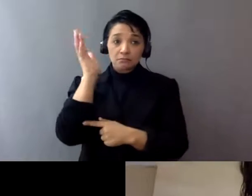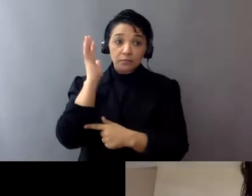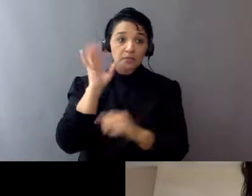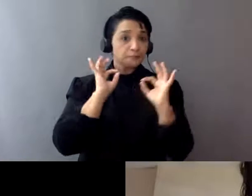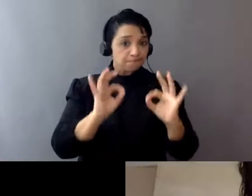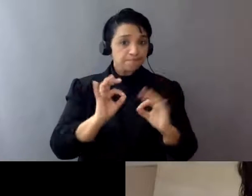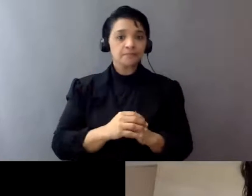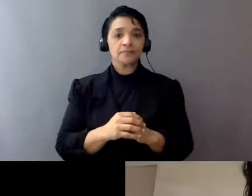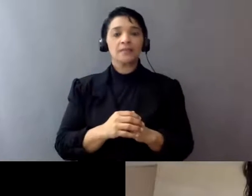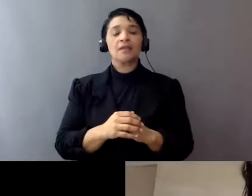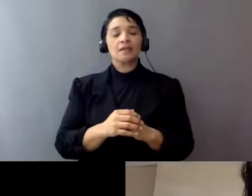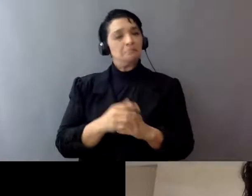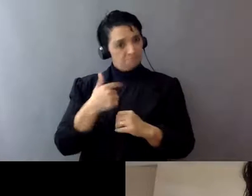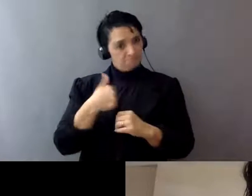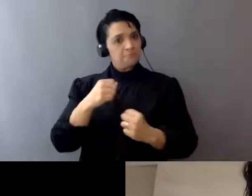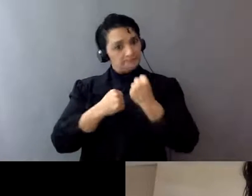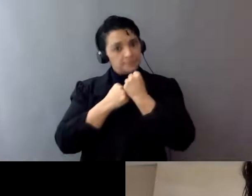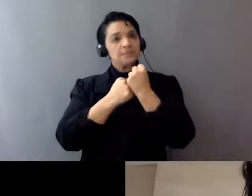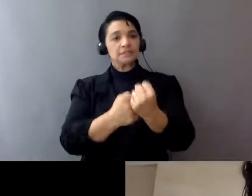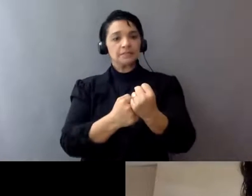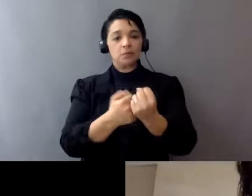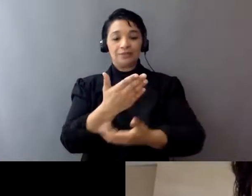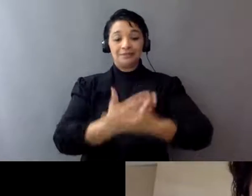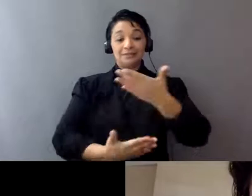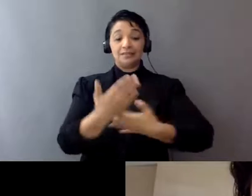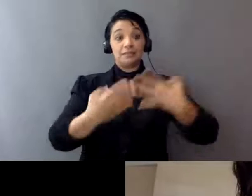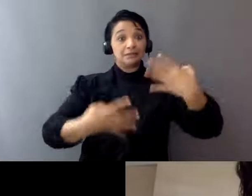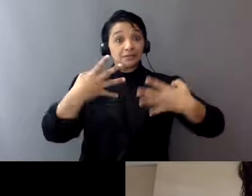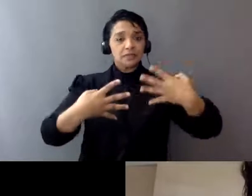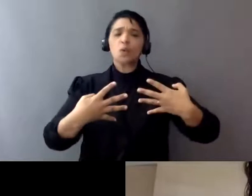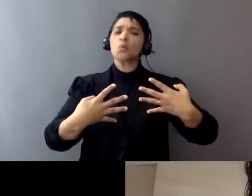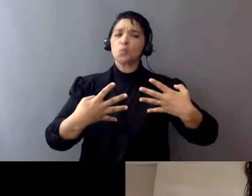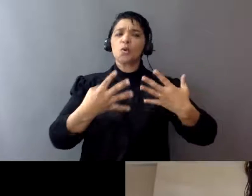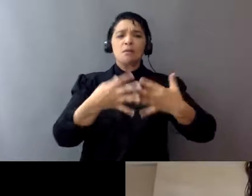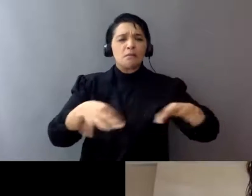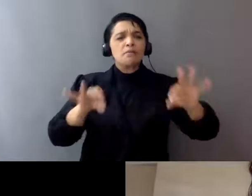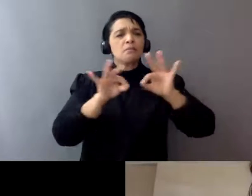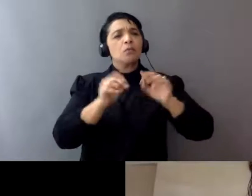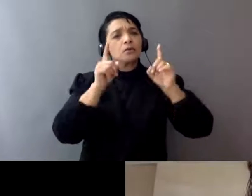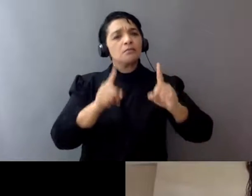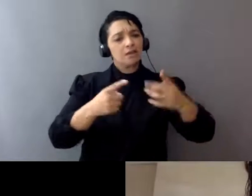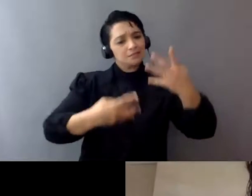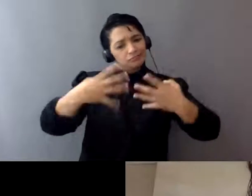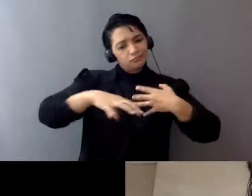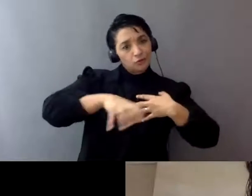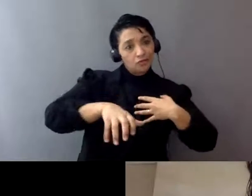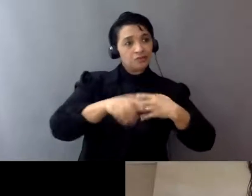I echo (?), as disability data is important with country and support. Her request for training within country.